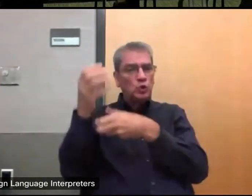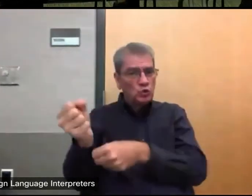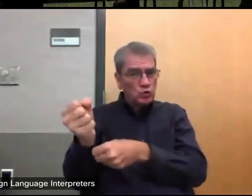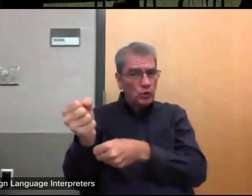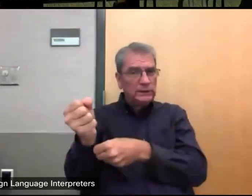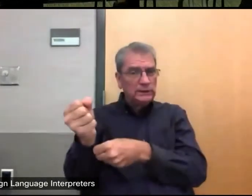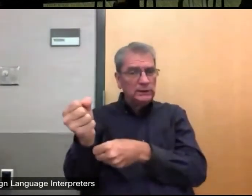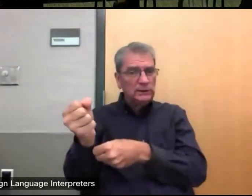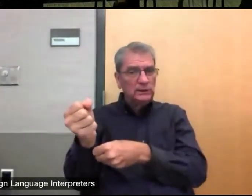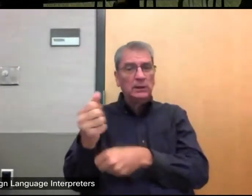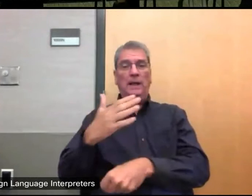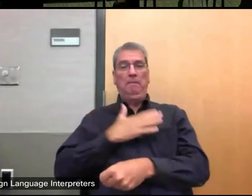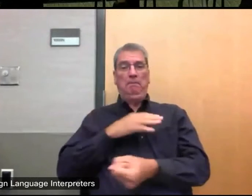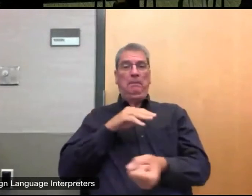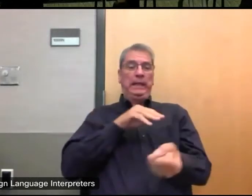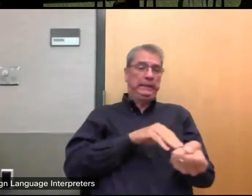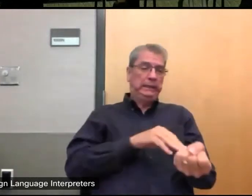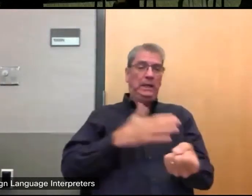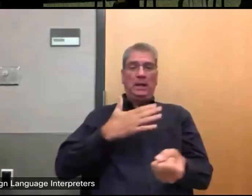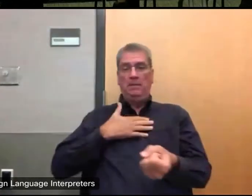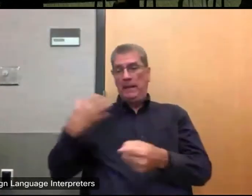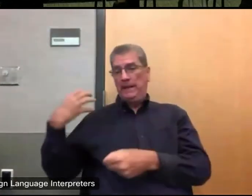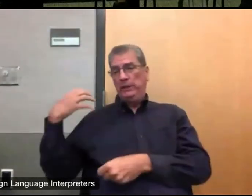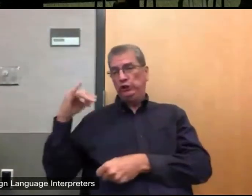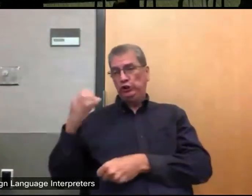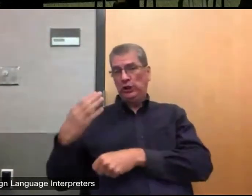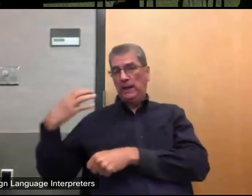it was like, my doctor my employer, and then my faith leader